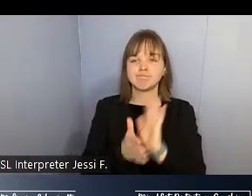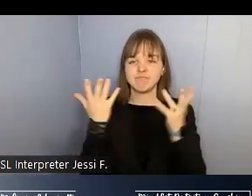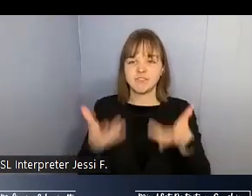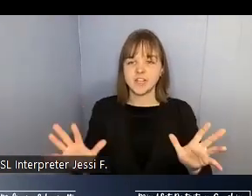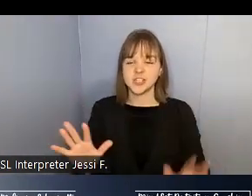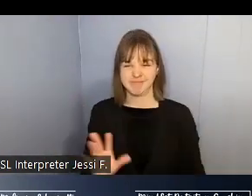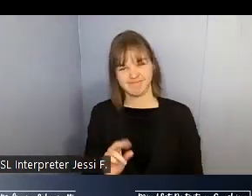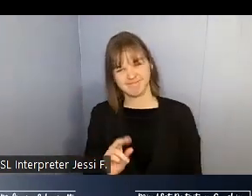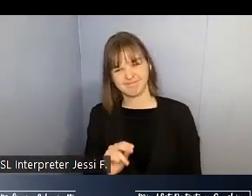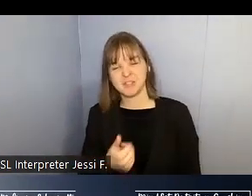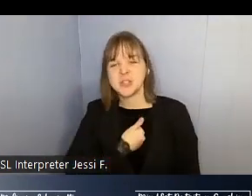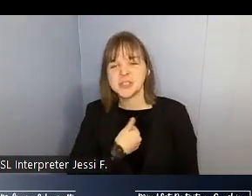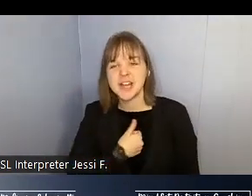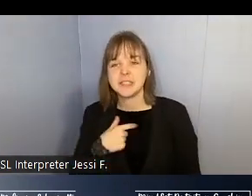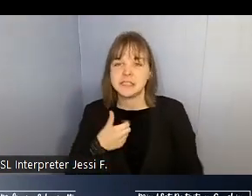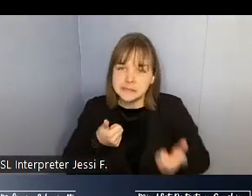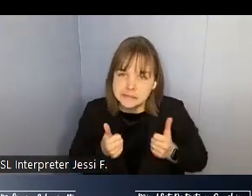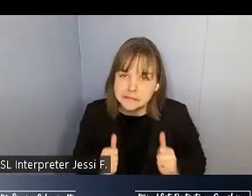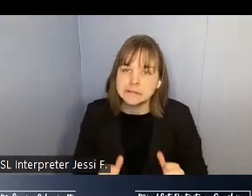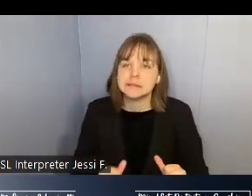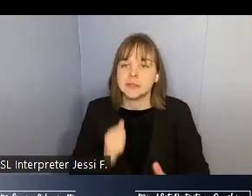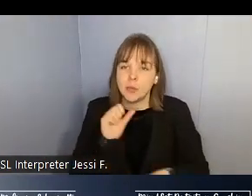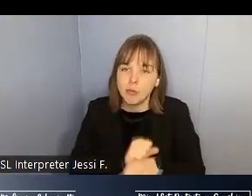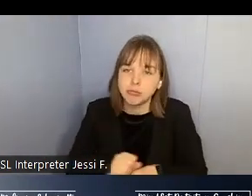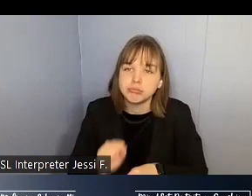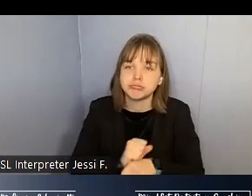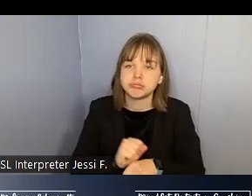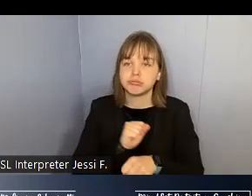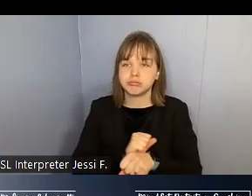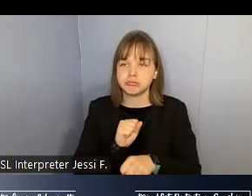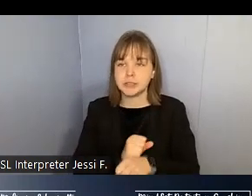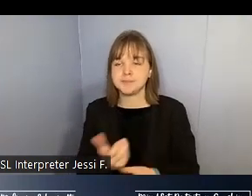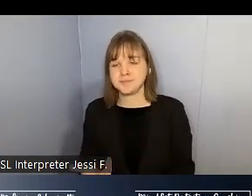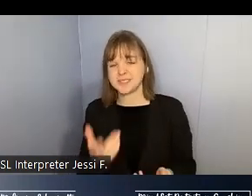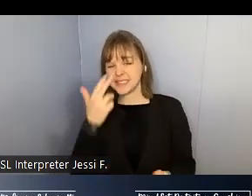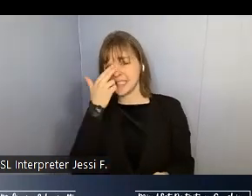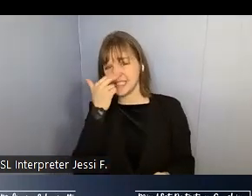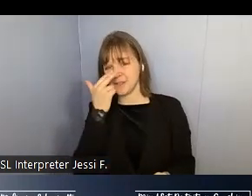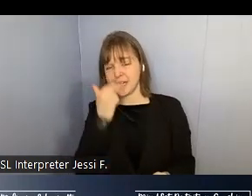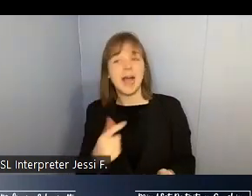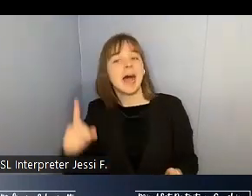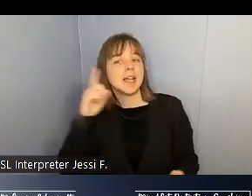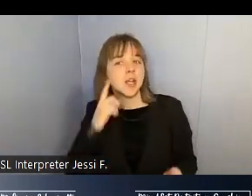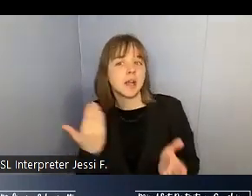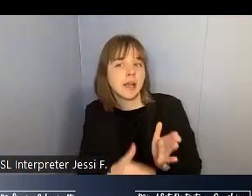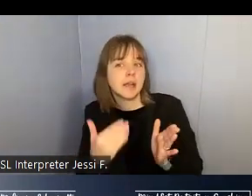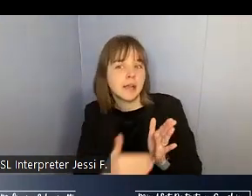And these are some of the things that I hear all the time from people, just regurgitated one-liners from the media or social media and friends and family--